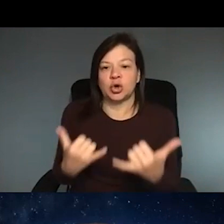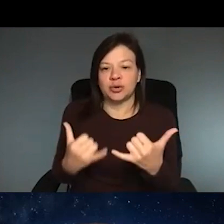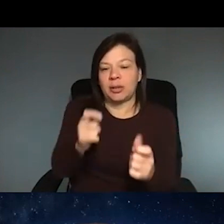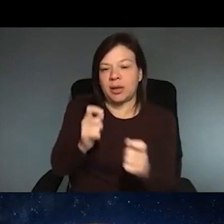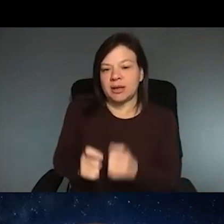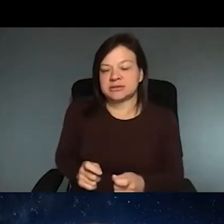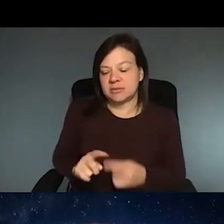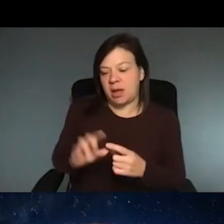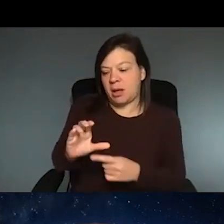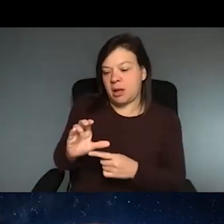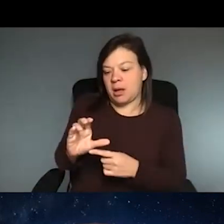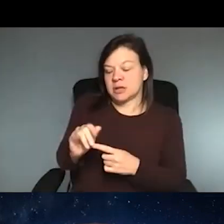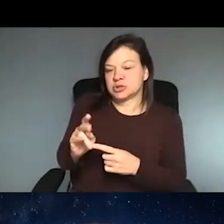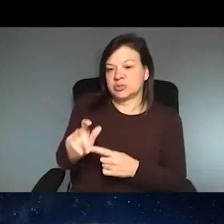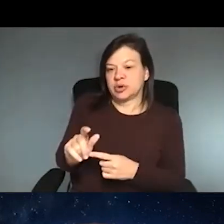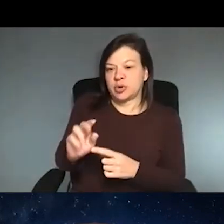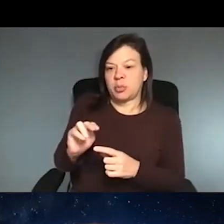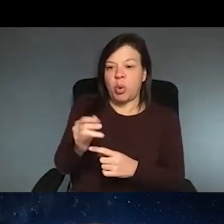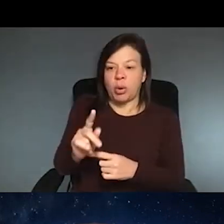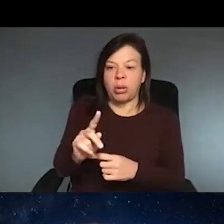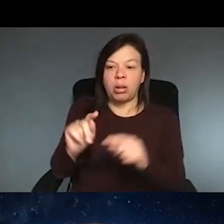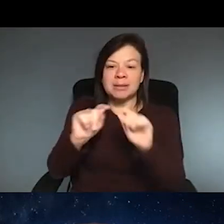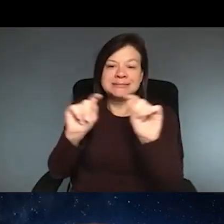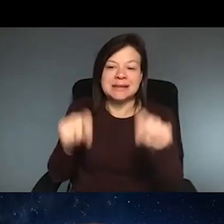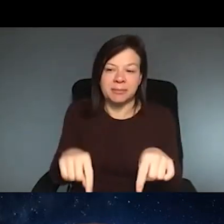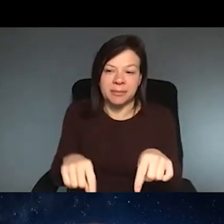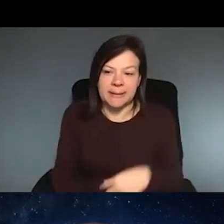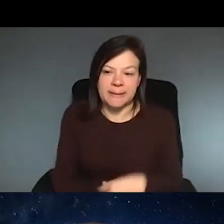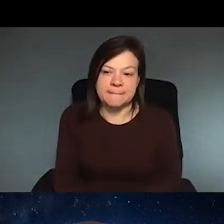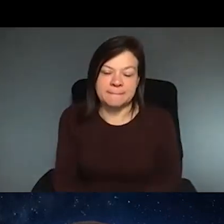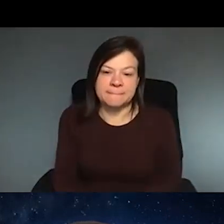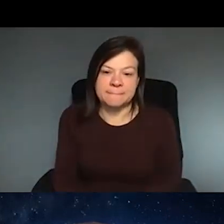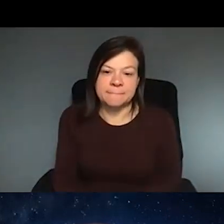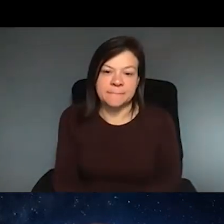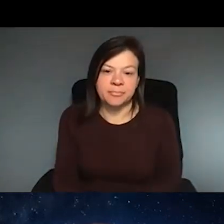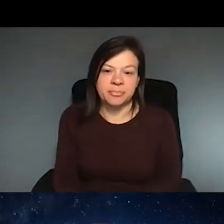TEMPLATES BUT THAT DOESN'T MEAN THAT YOU CAN'T FOR